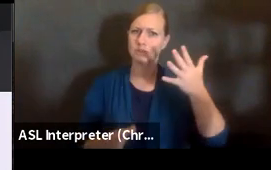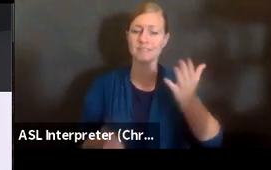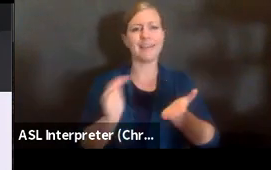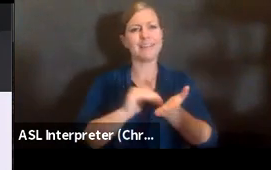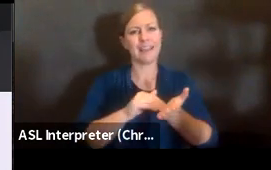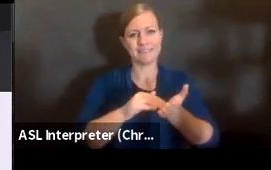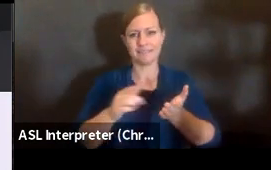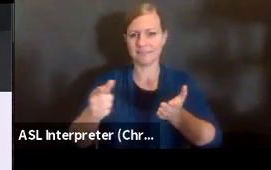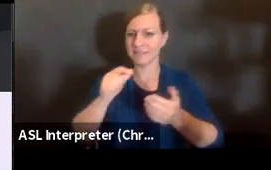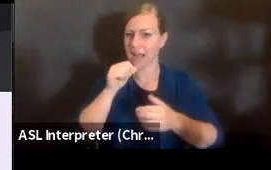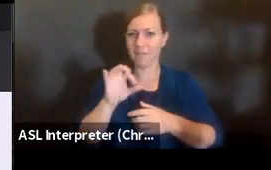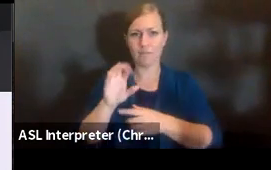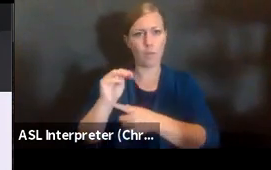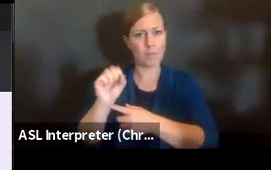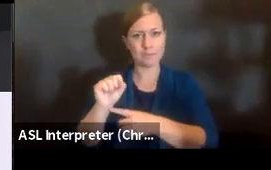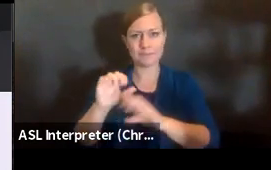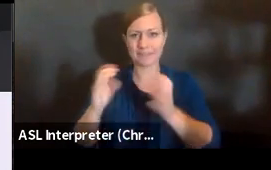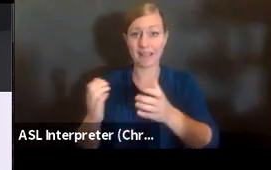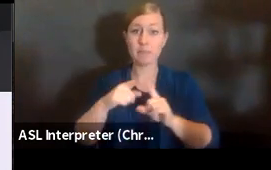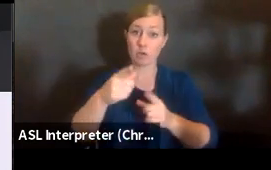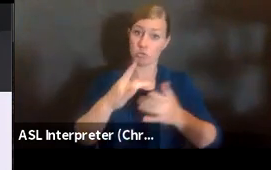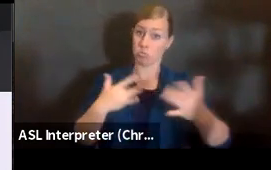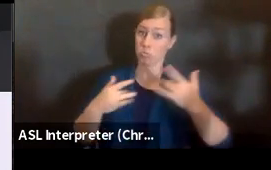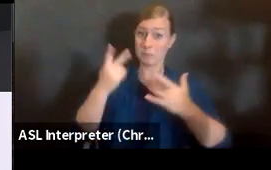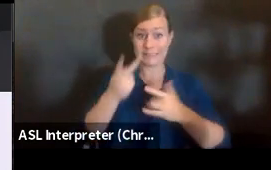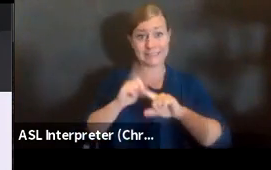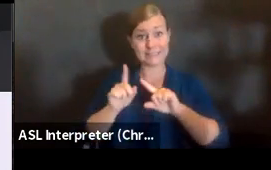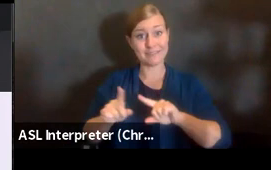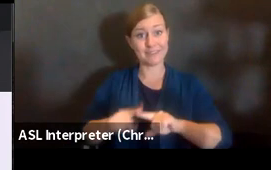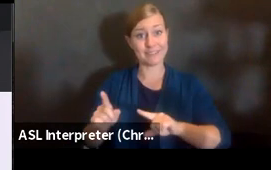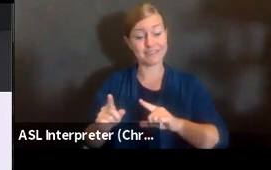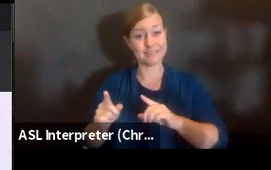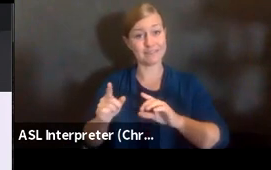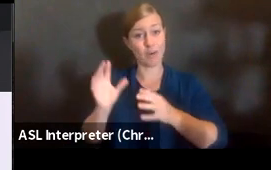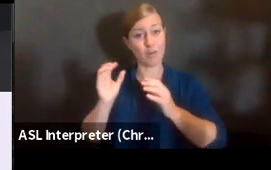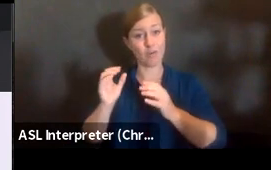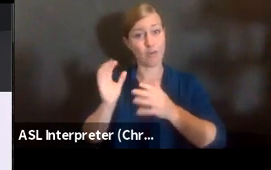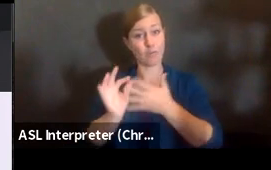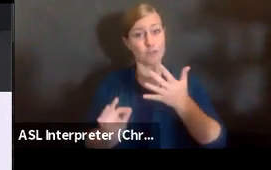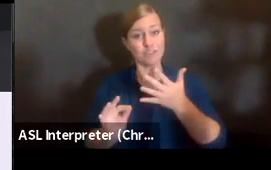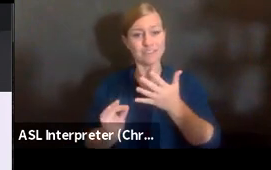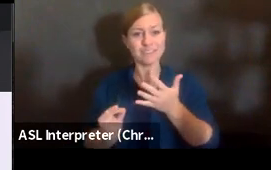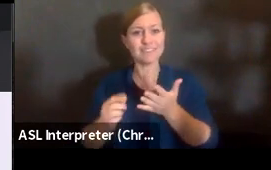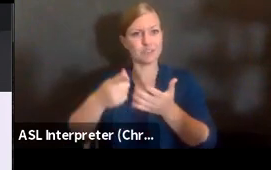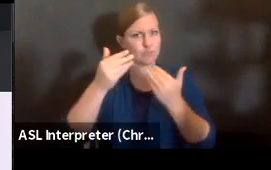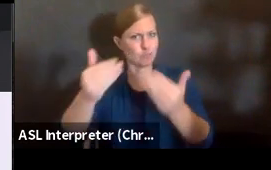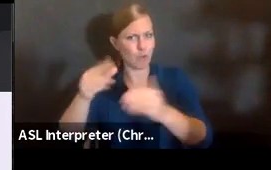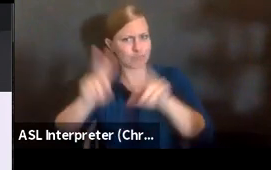Katherine Livick - ESD 112: But if you're looking at this and you're excited to see the possibilities of this I am very happy that you are because I love teaching forms.